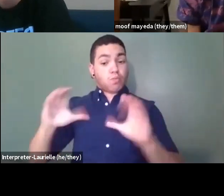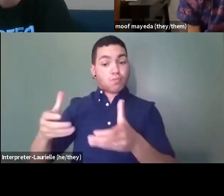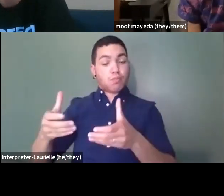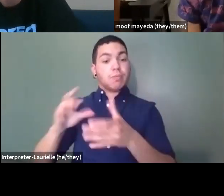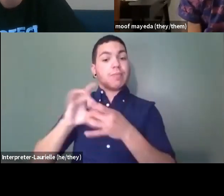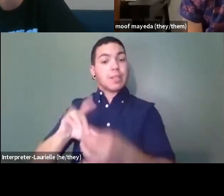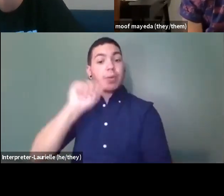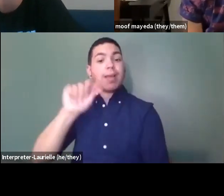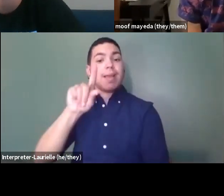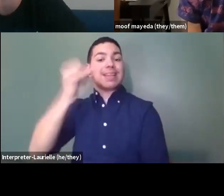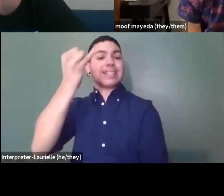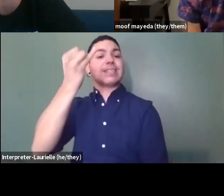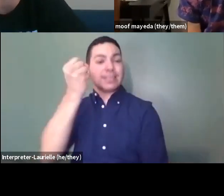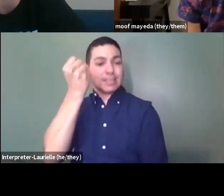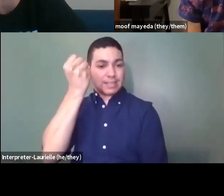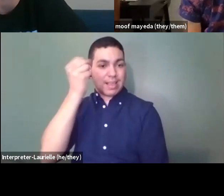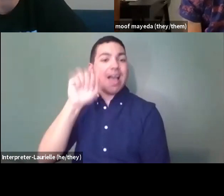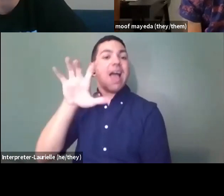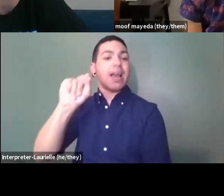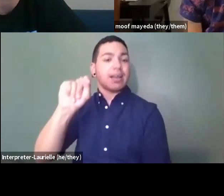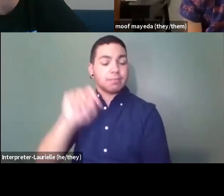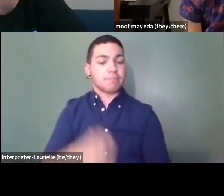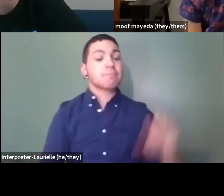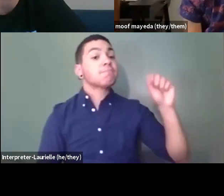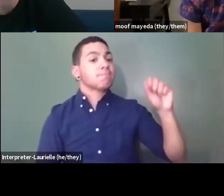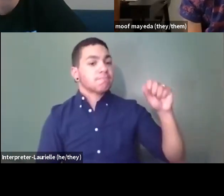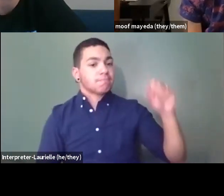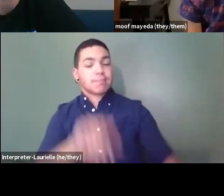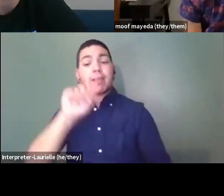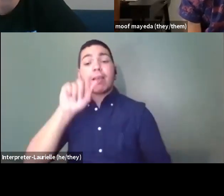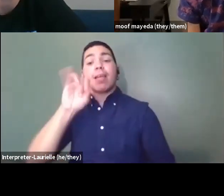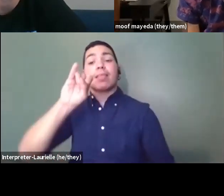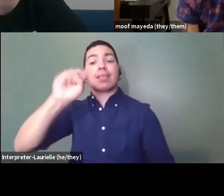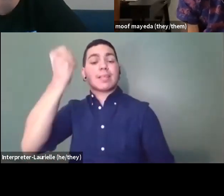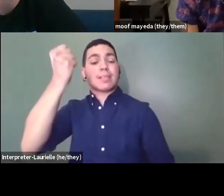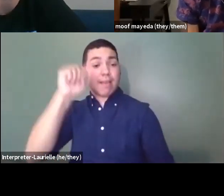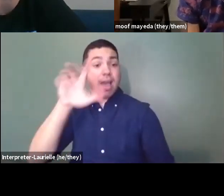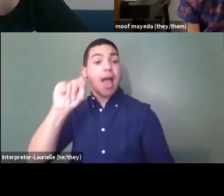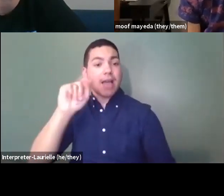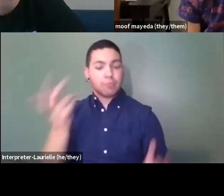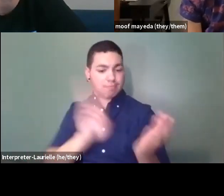Adi's memory would not only last but that Adi did not die in vein.